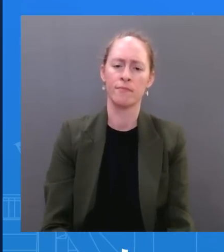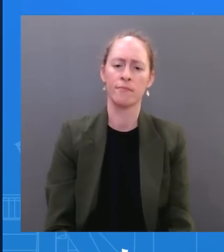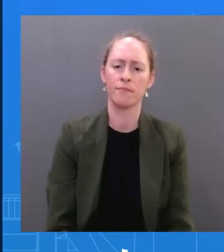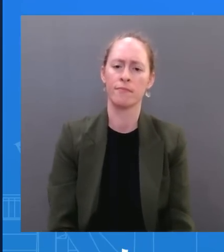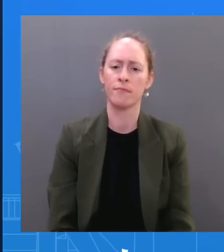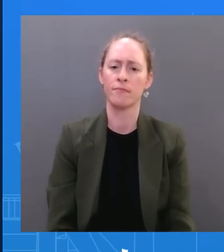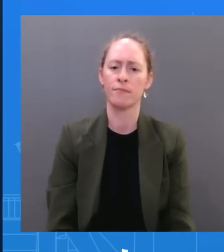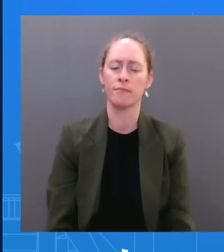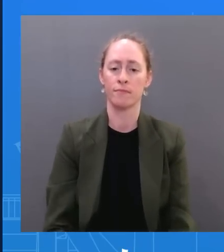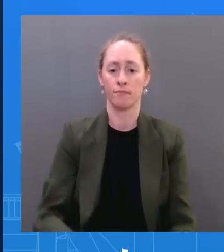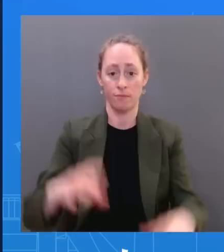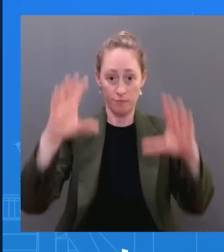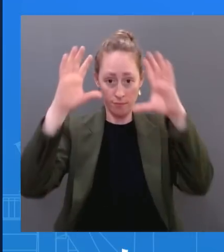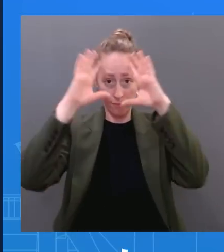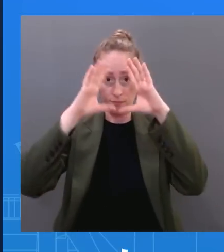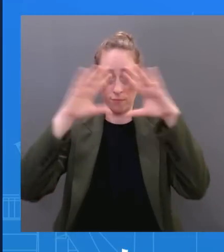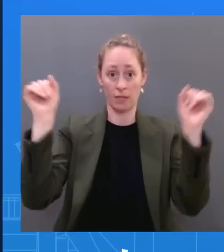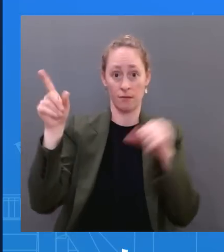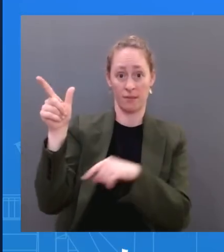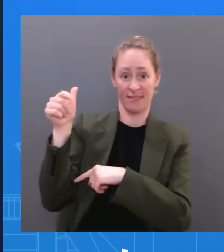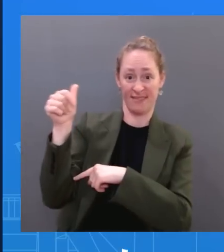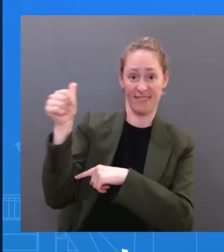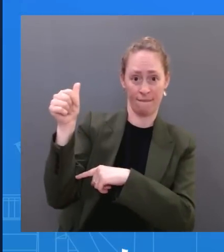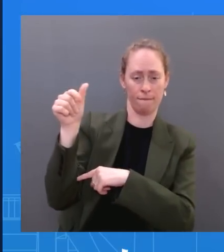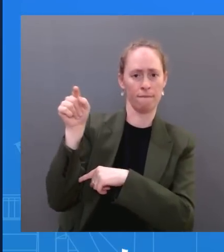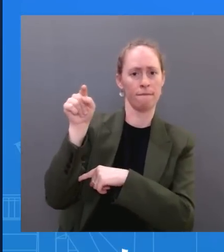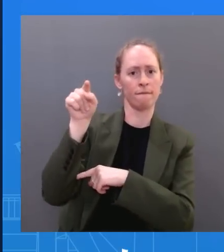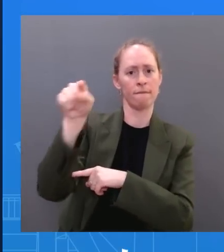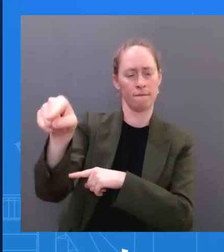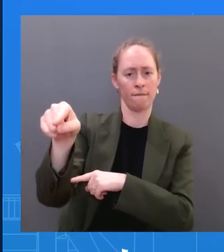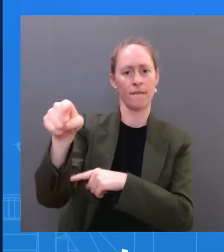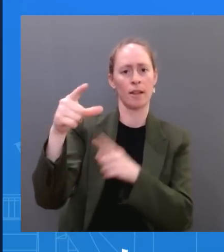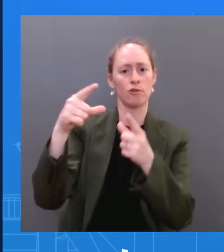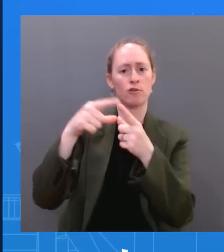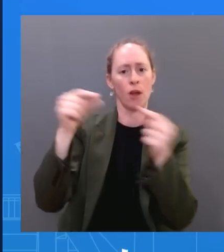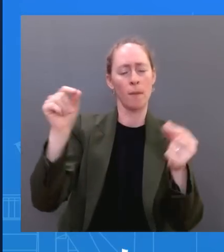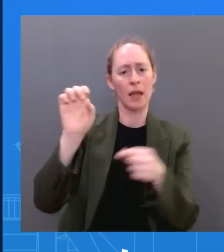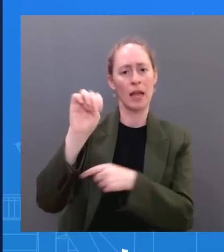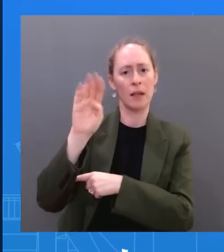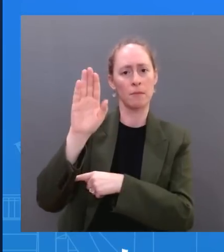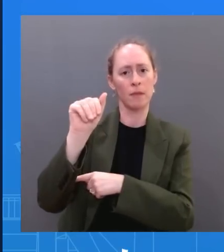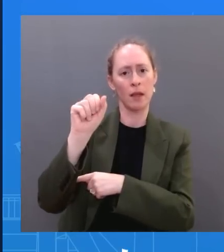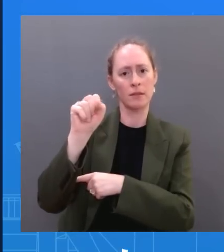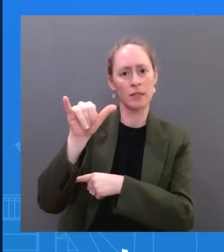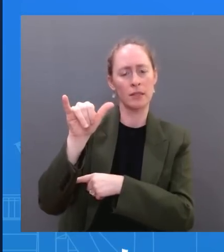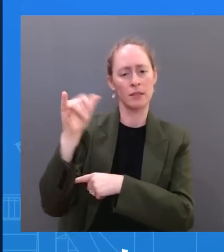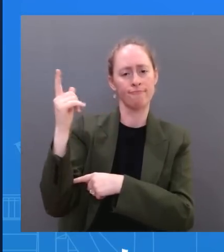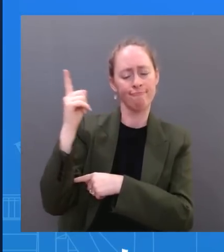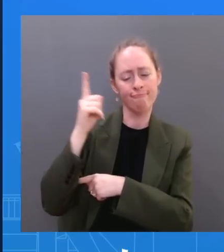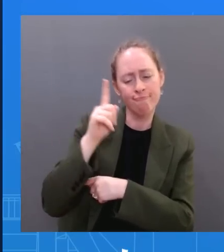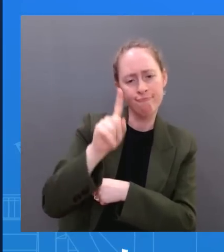and wrote a message for several minutes -- a very long message to the Japanese people in that book, in addition to the private letter